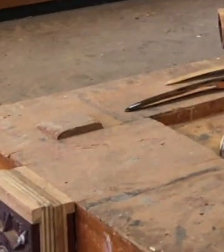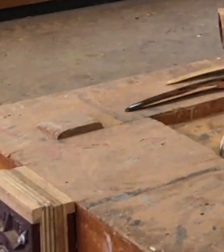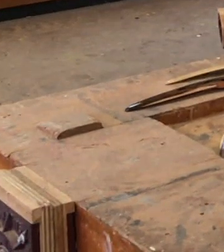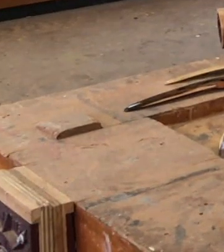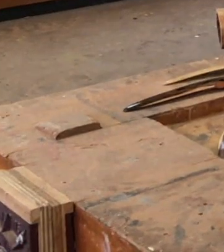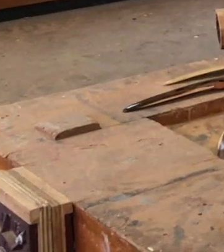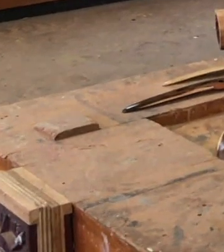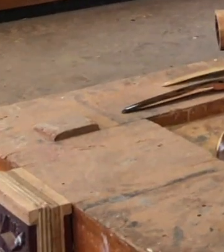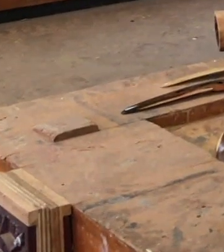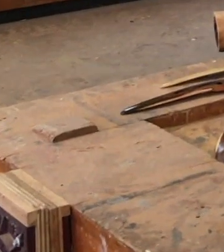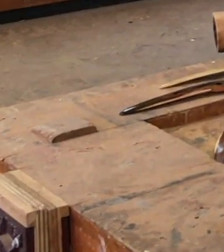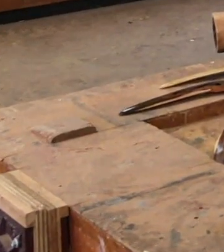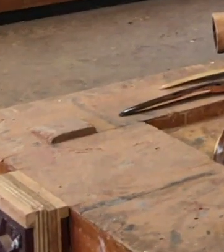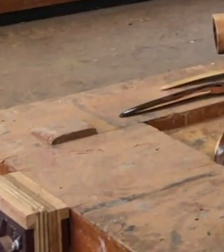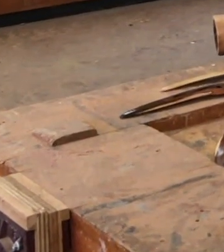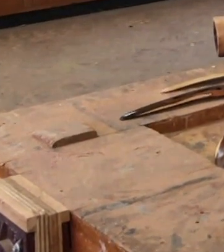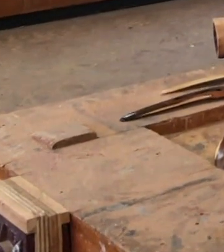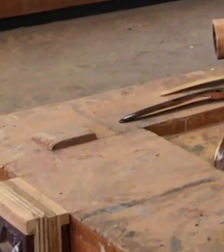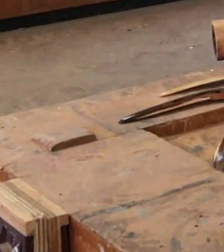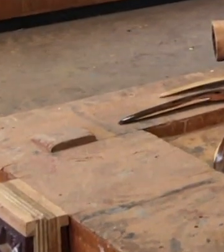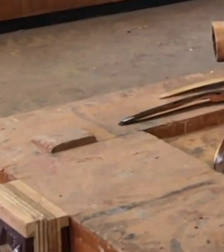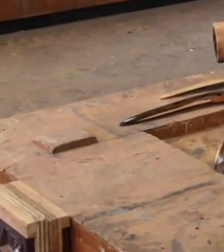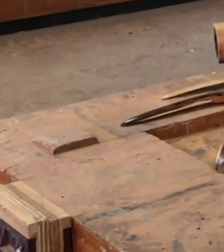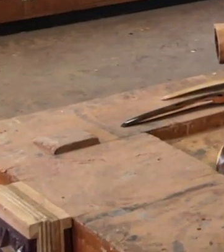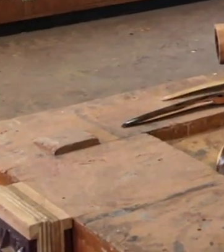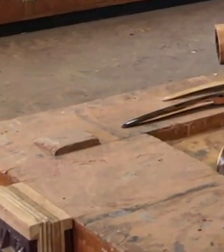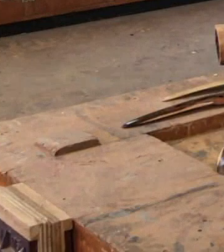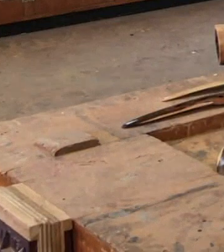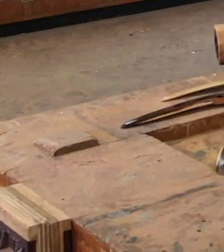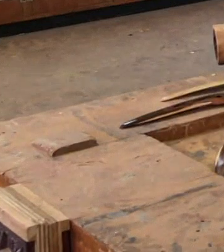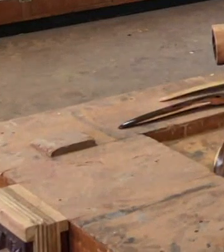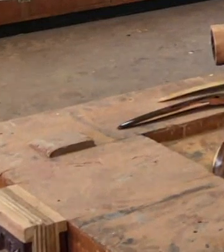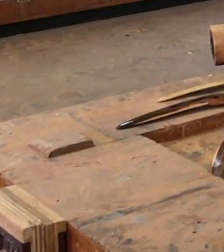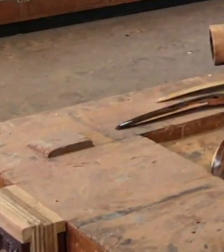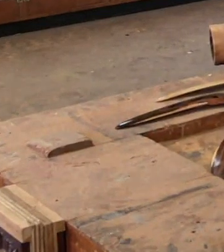Last year, we sold our products in Cairns,